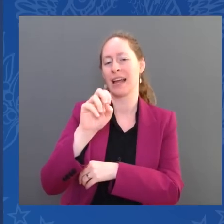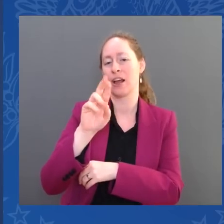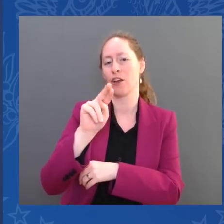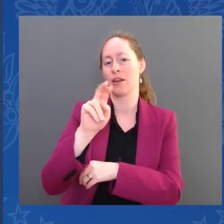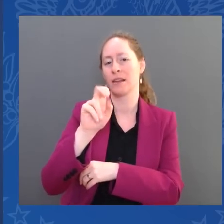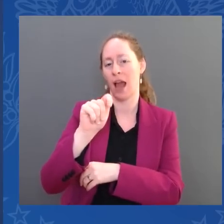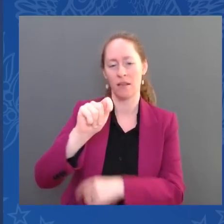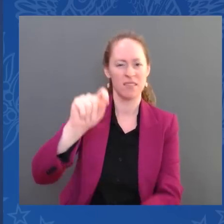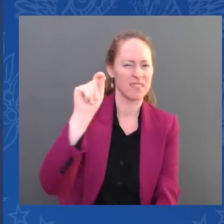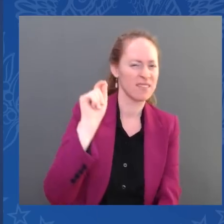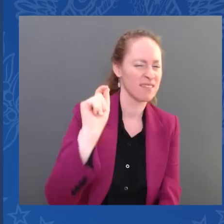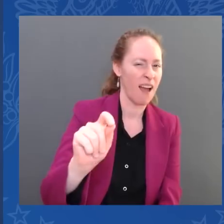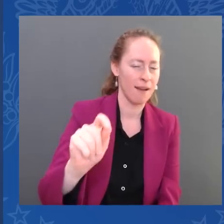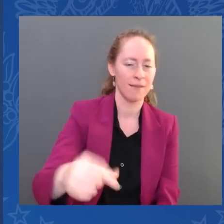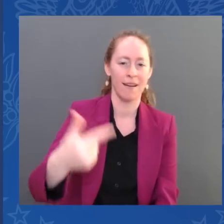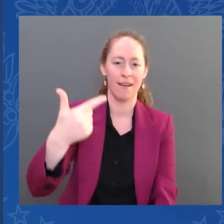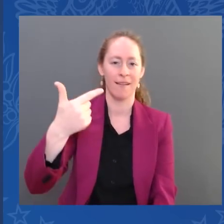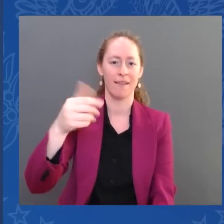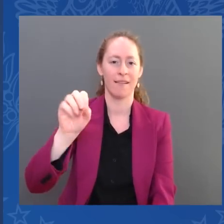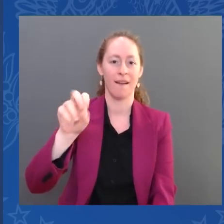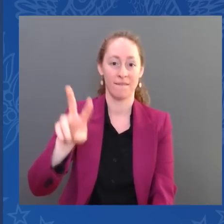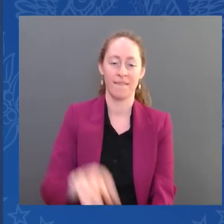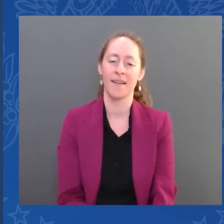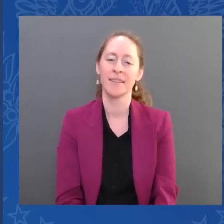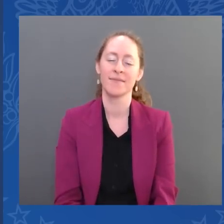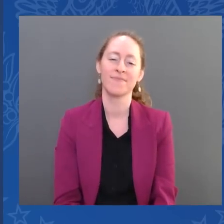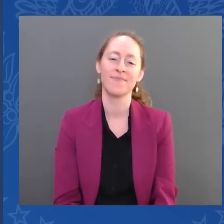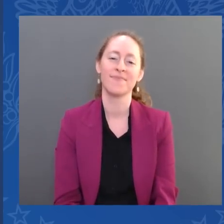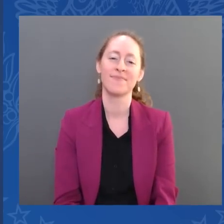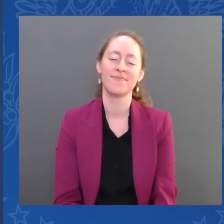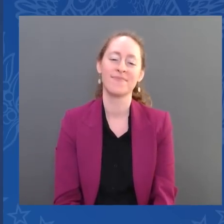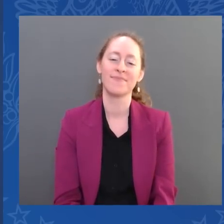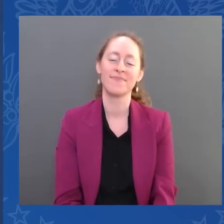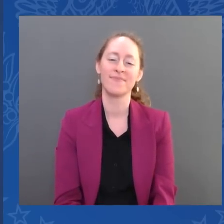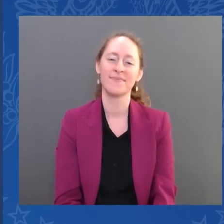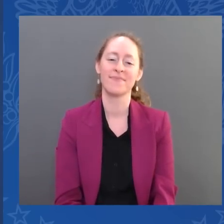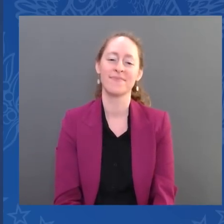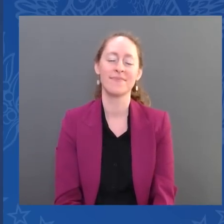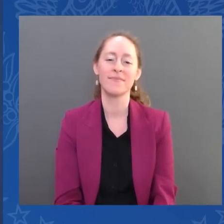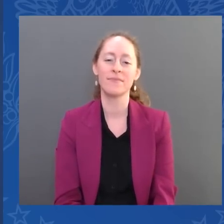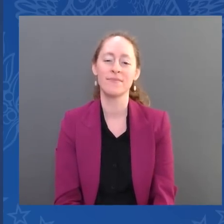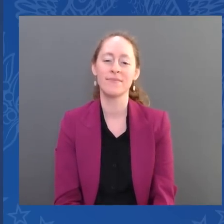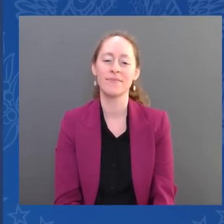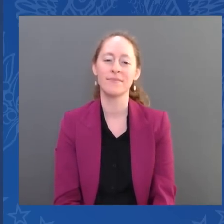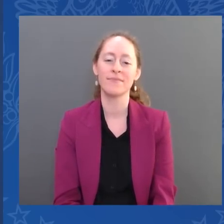that move through our supply chains to stores and families' doorsteps. For example, at the State of the Union,